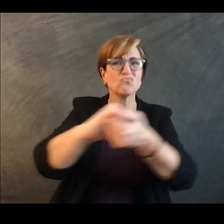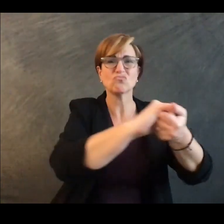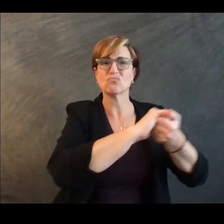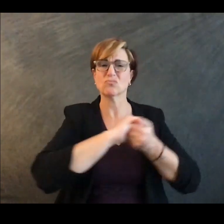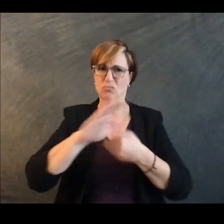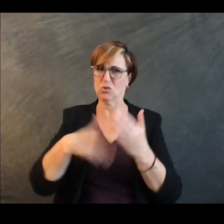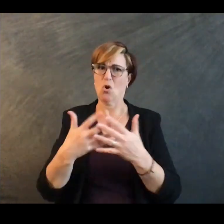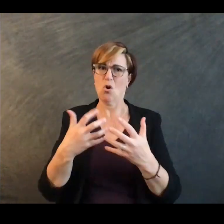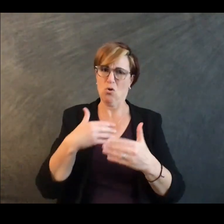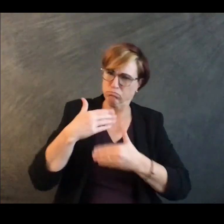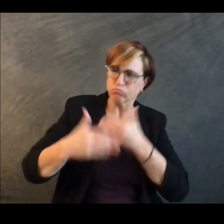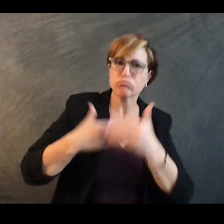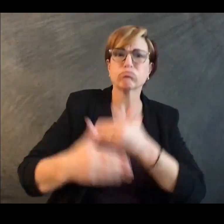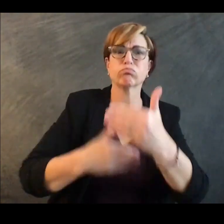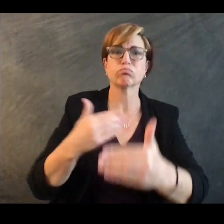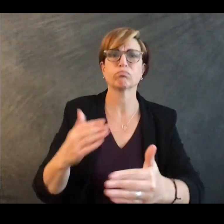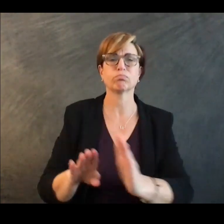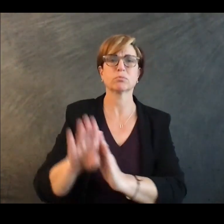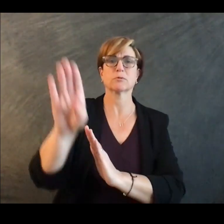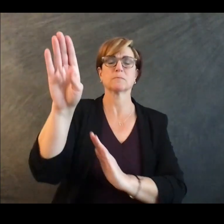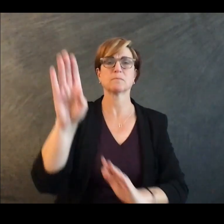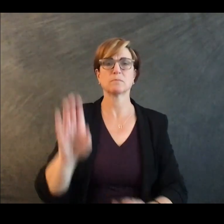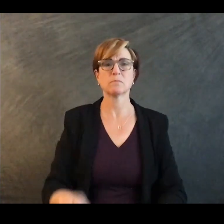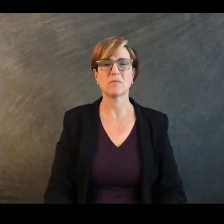extraordinary examples of patriotism and citizenship